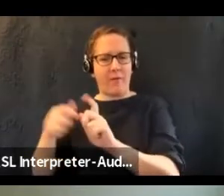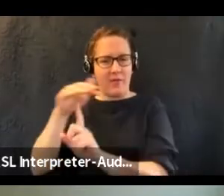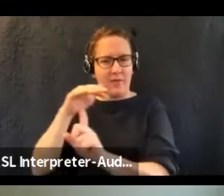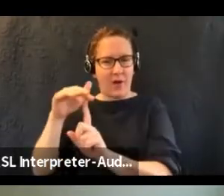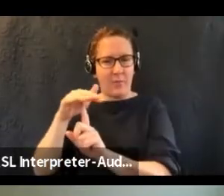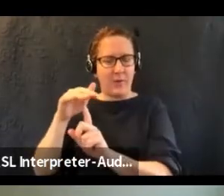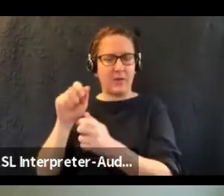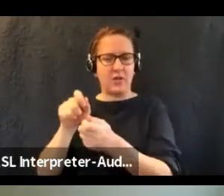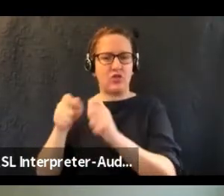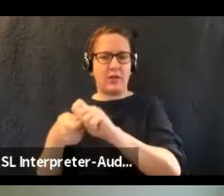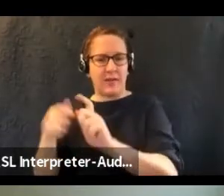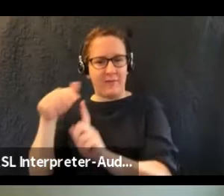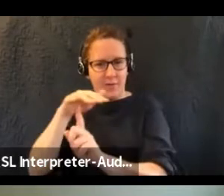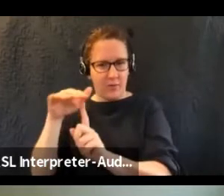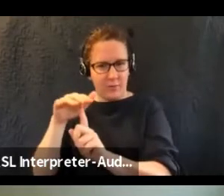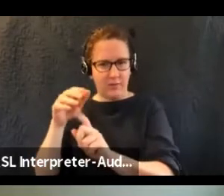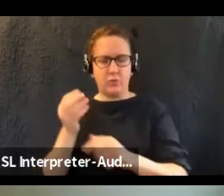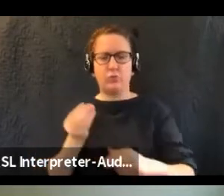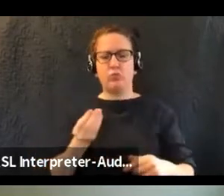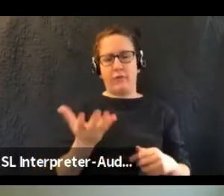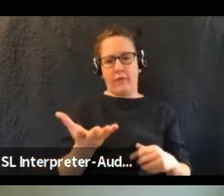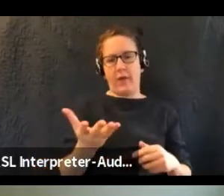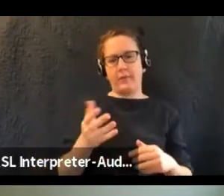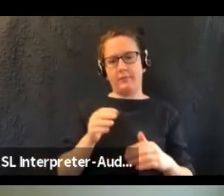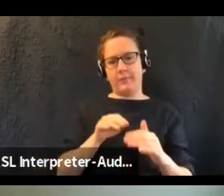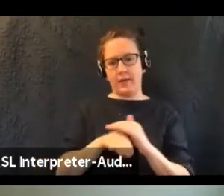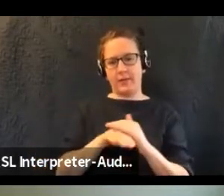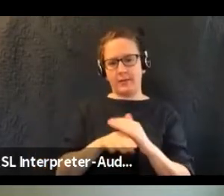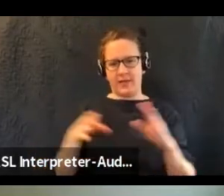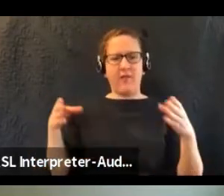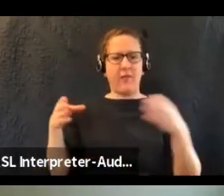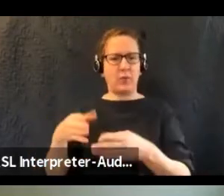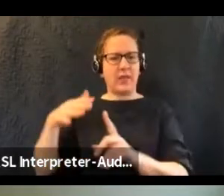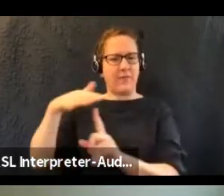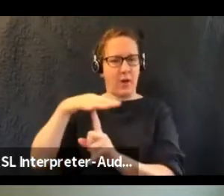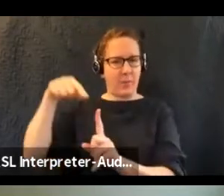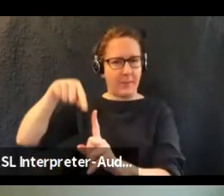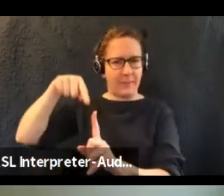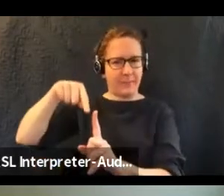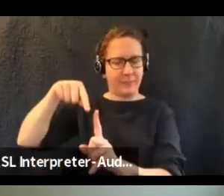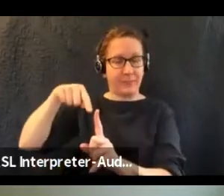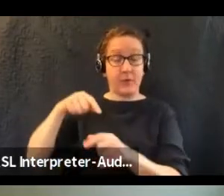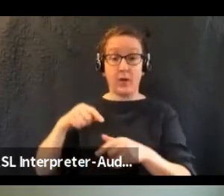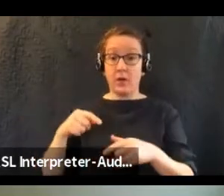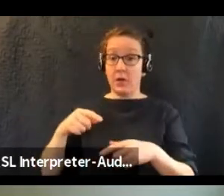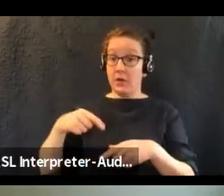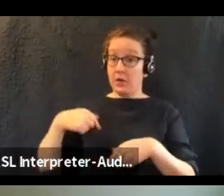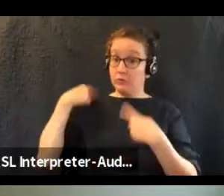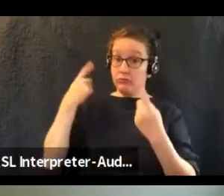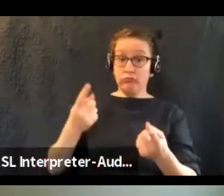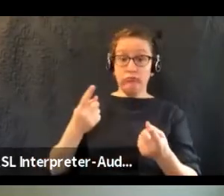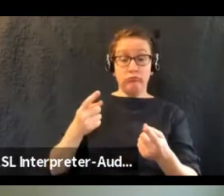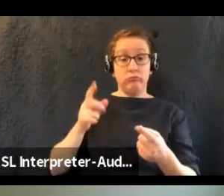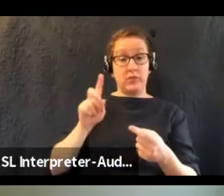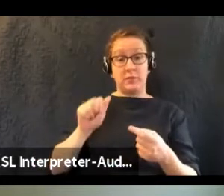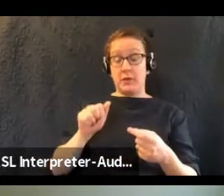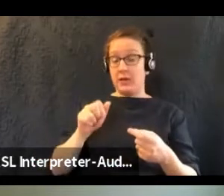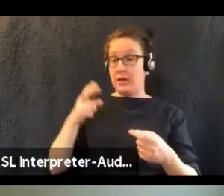to provide access? This is not how disability has always been thought of historically.